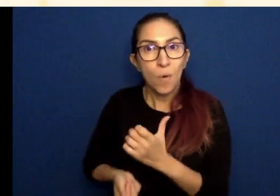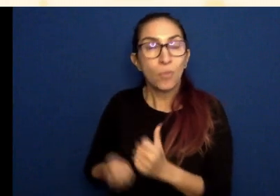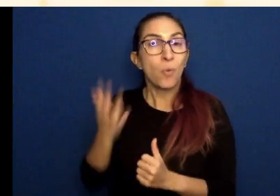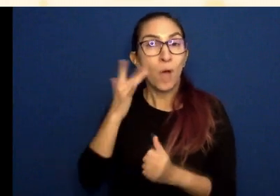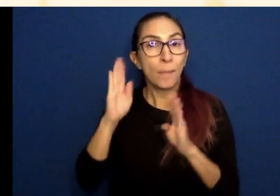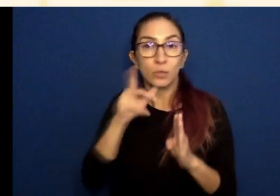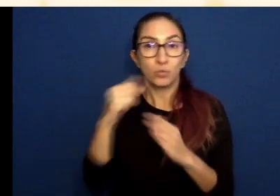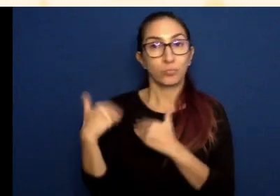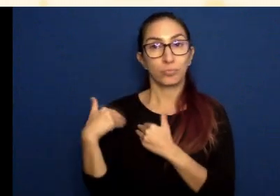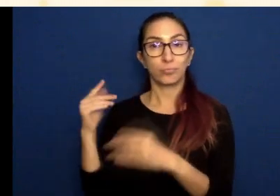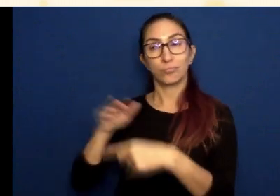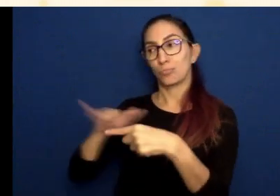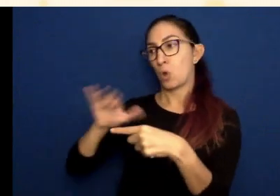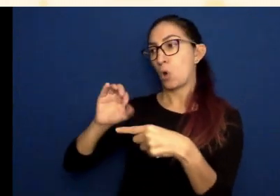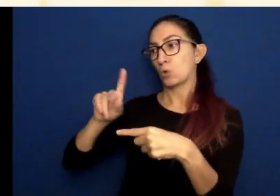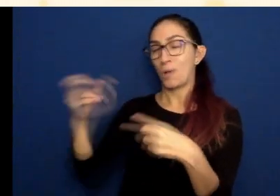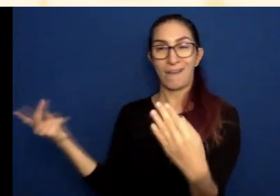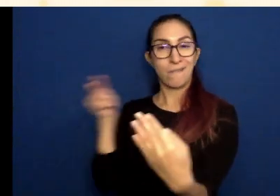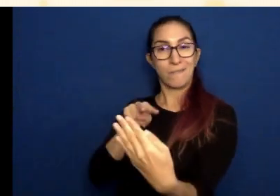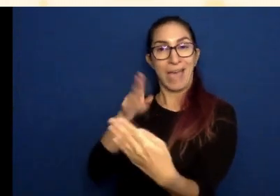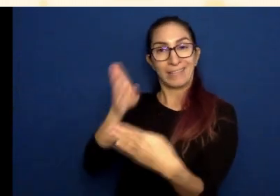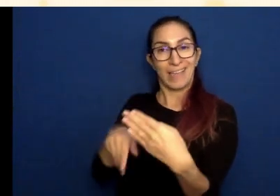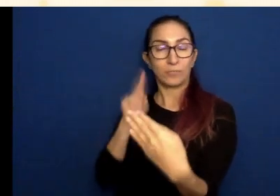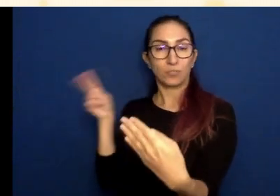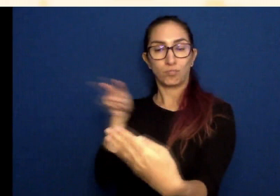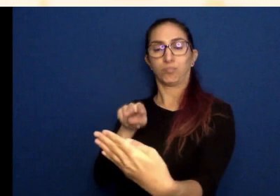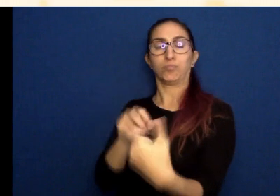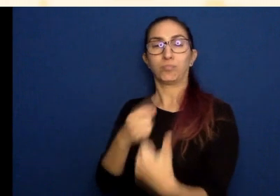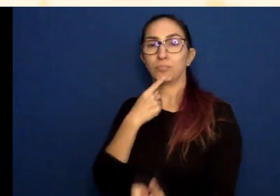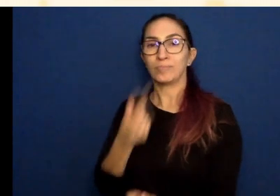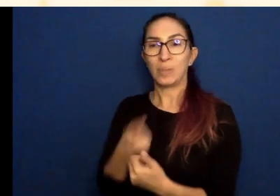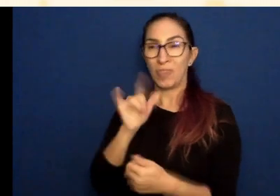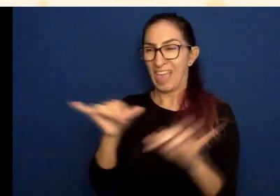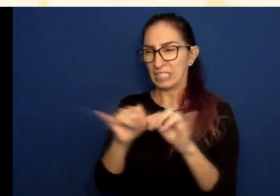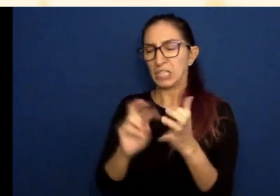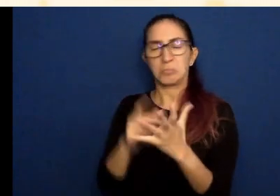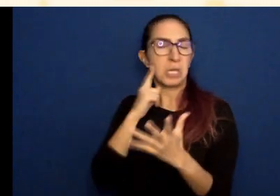until it hits 200%, you'll find those things disappear. Now why do they disappear?